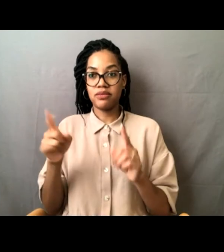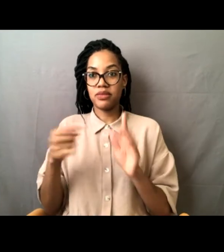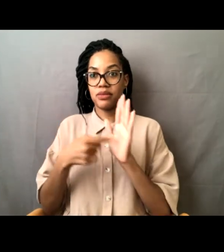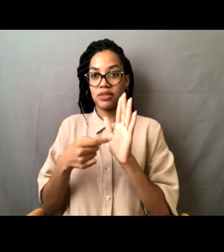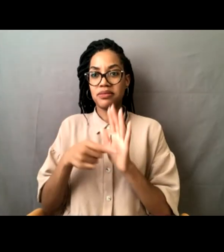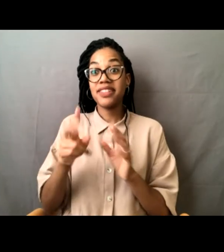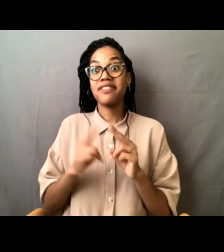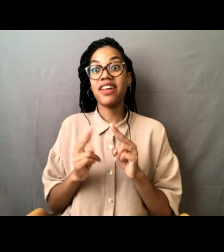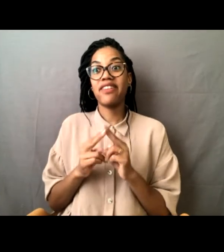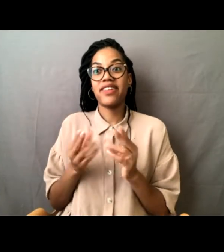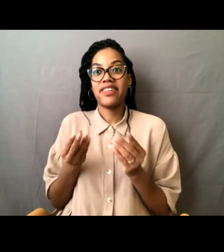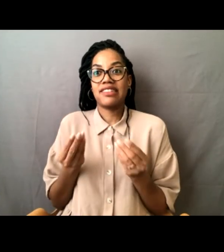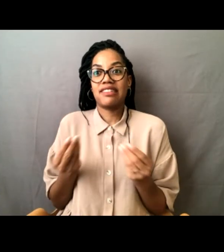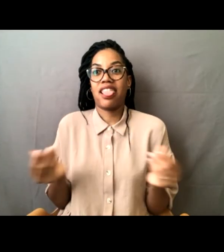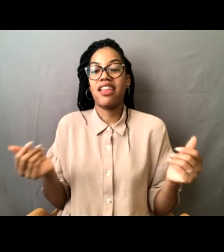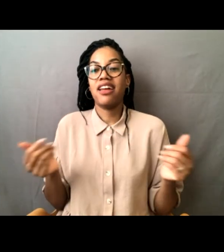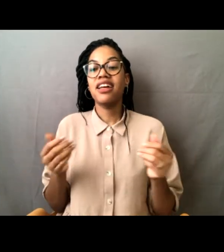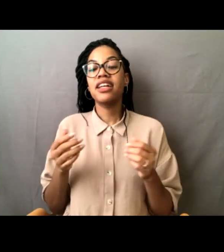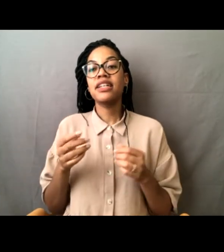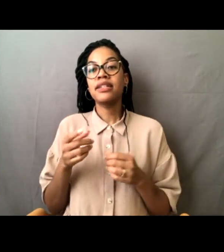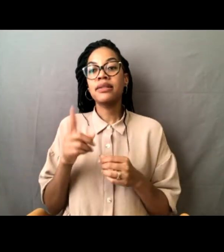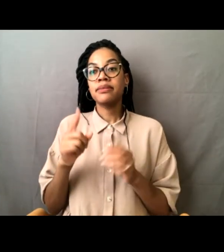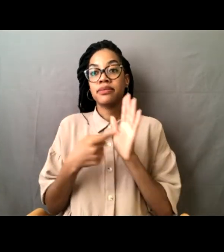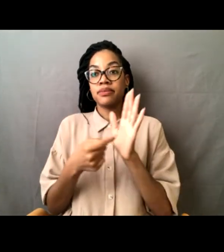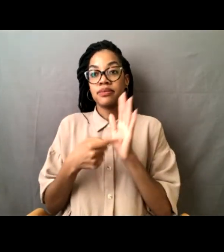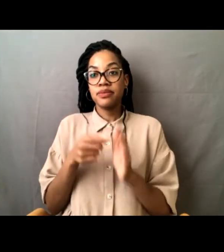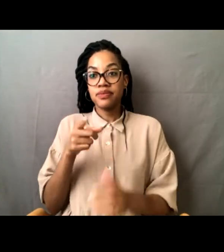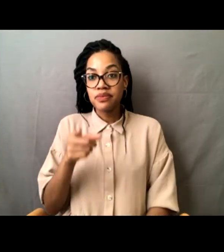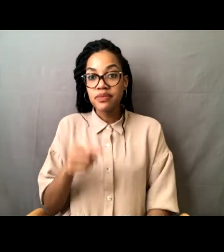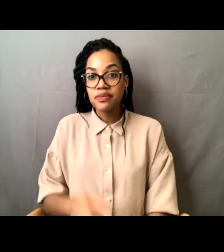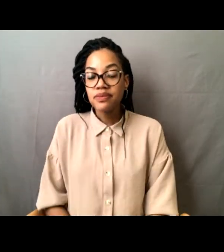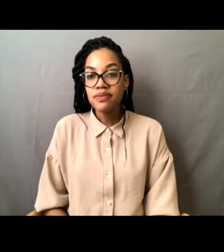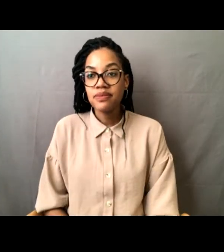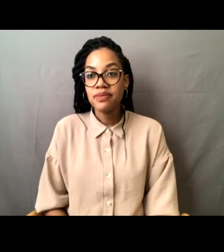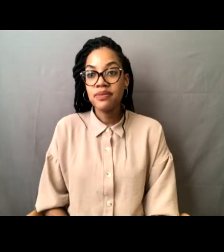I'm going to show you kind of a whole 360 view of this fish.